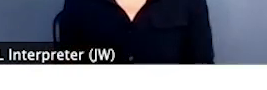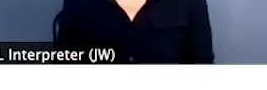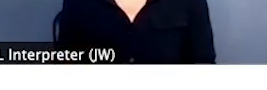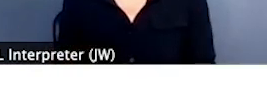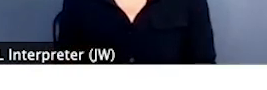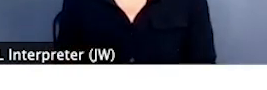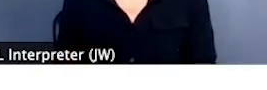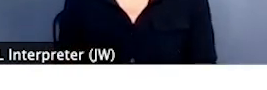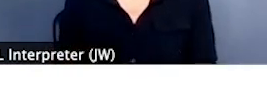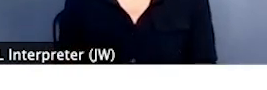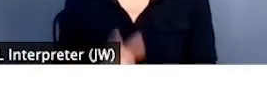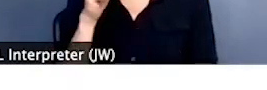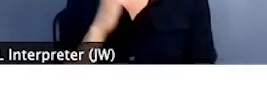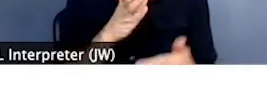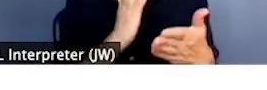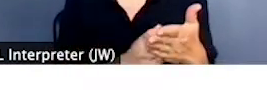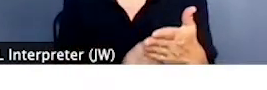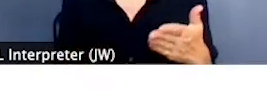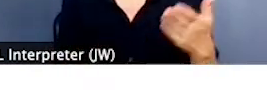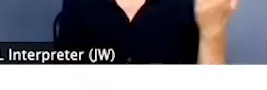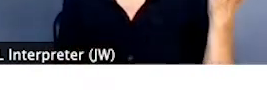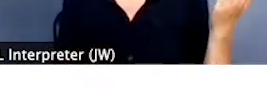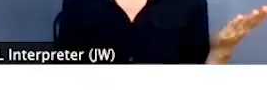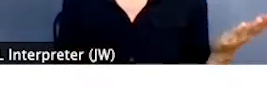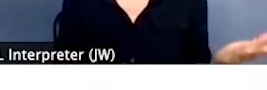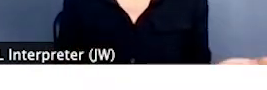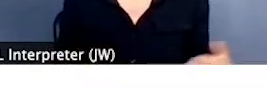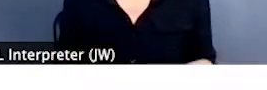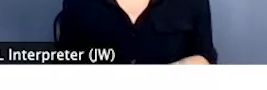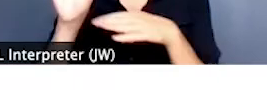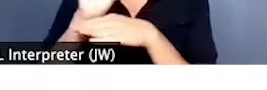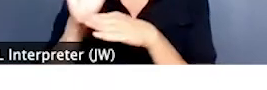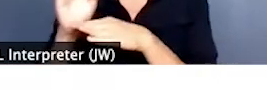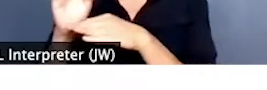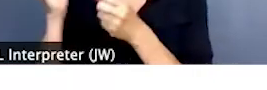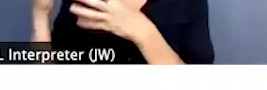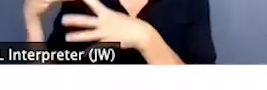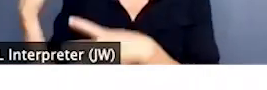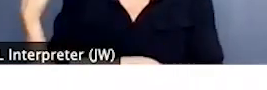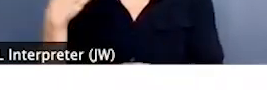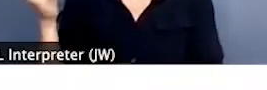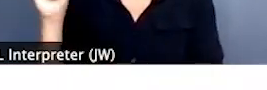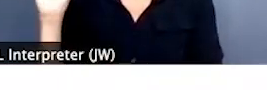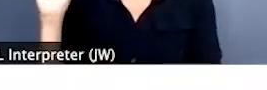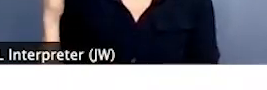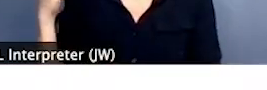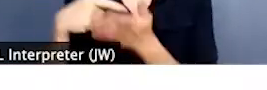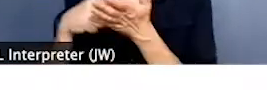that you wouldn't expect to see the NAACP. The head of that organization, the statewide organization, is Alice Huffman.